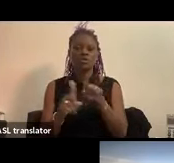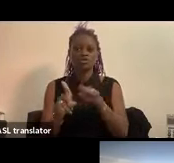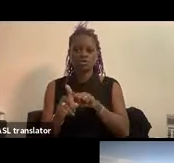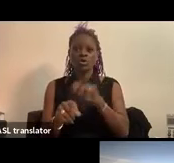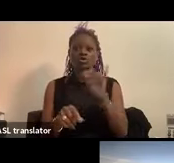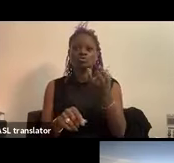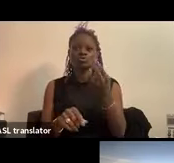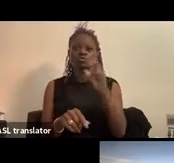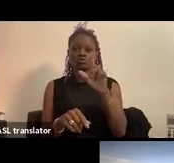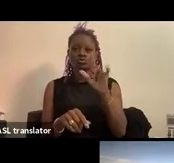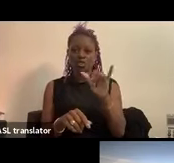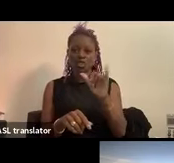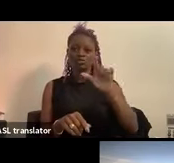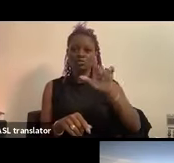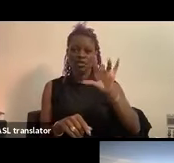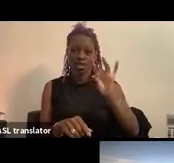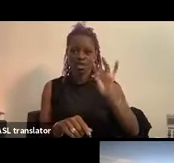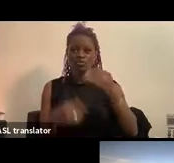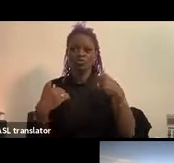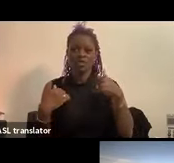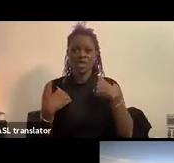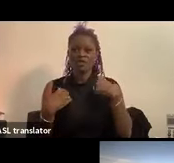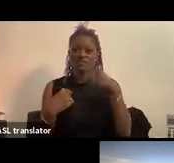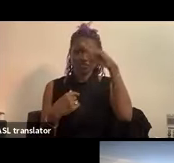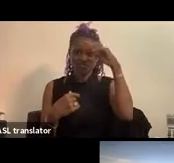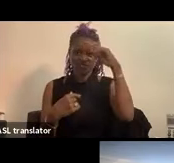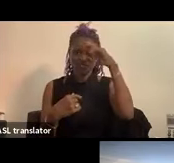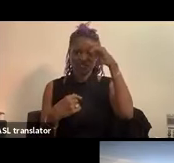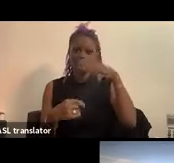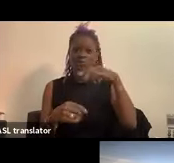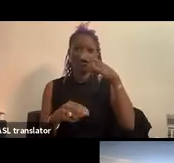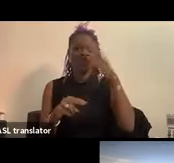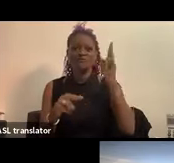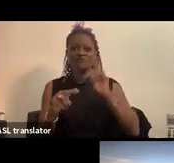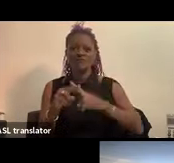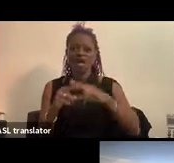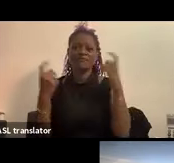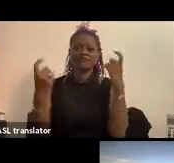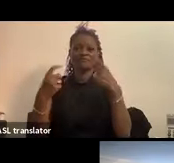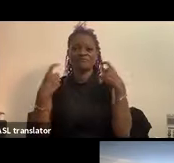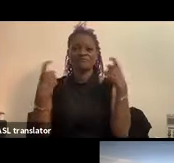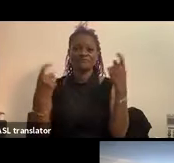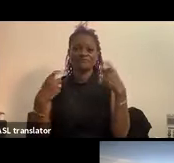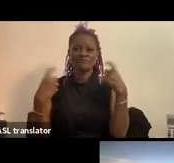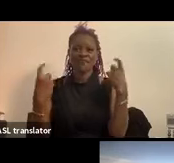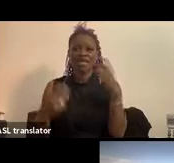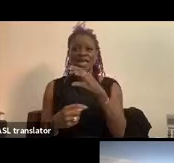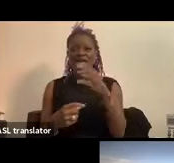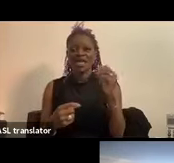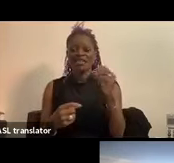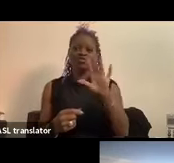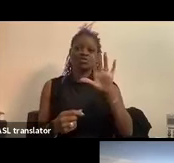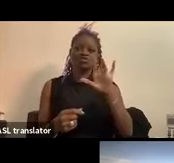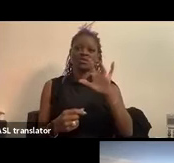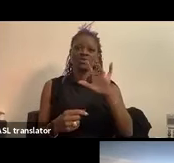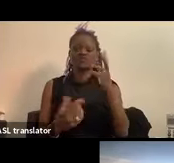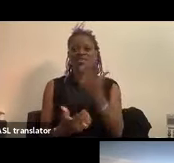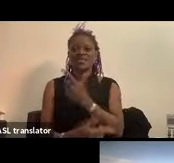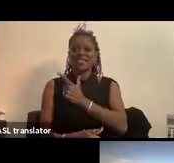eight at the Sonoma County Fairgrounds and those who planned to attend the twenty fifth annual laissez faire week in Guerneville to please wear a mask.